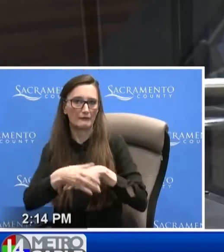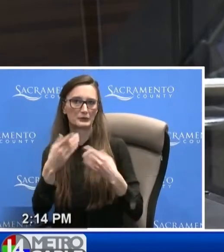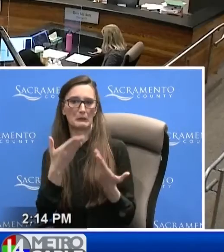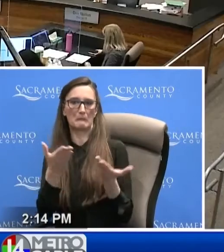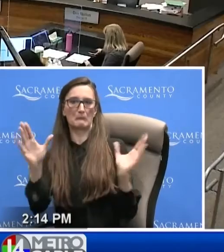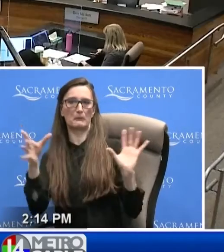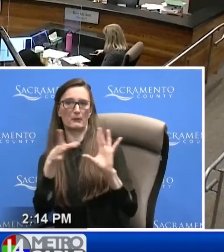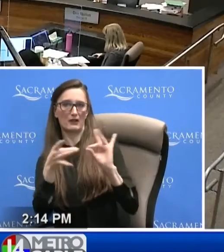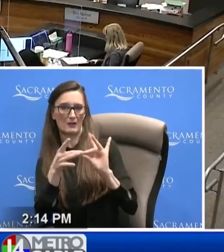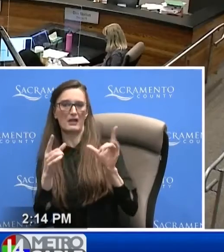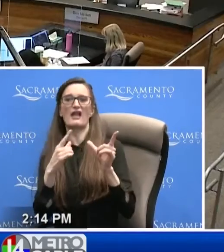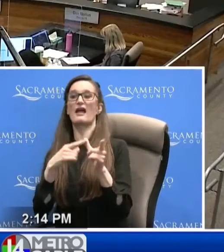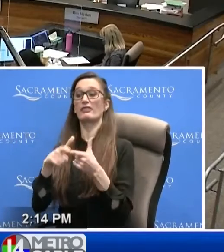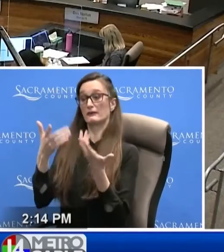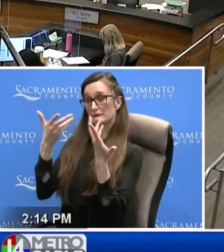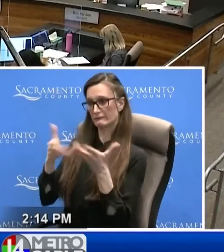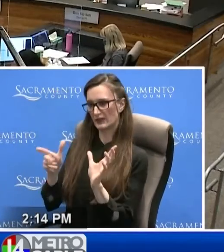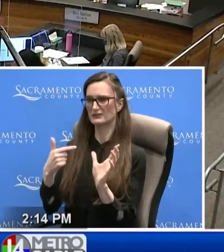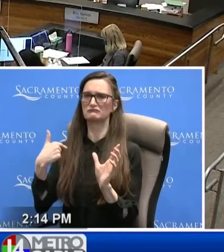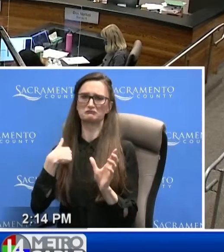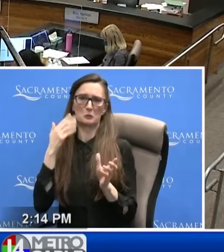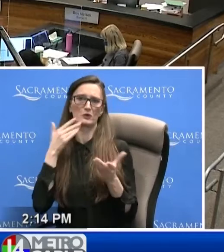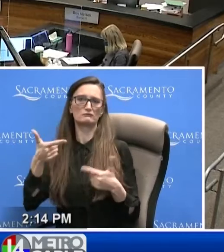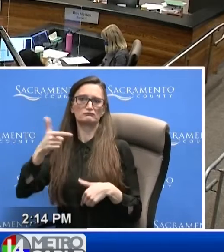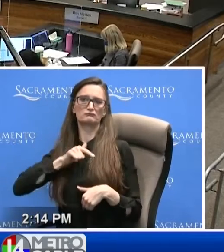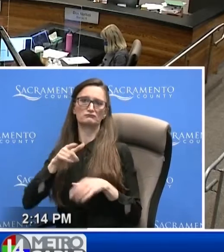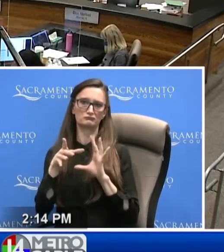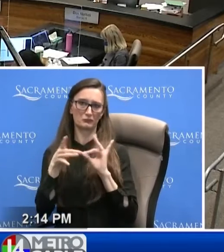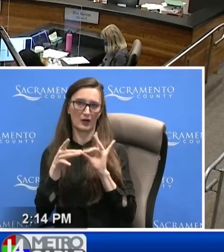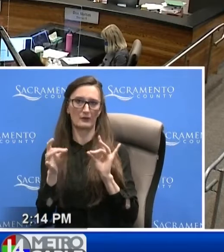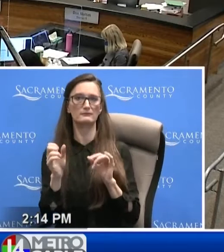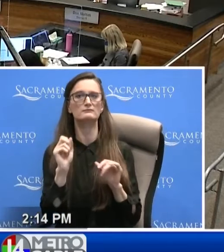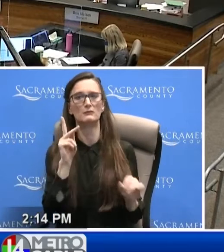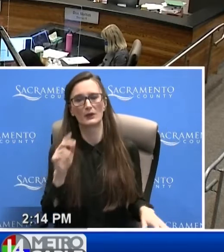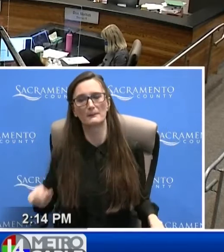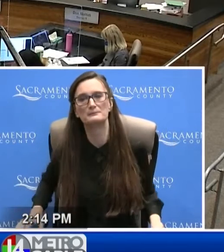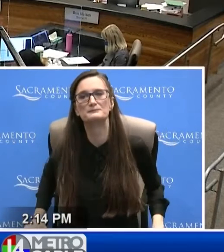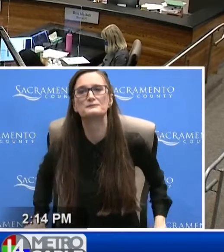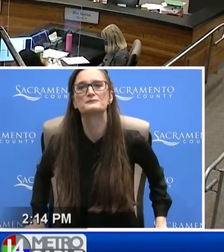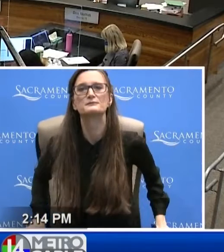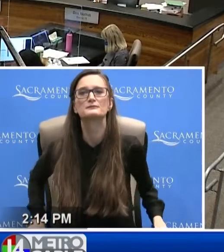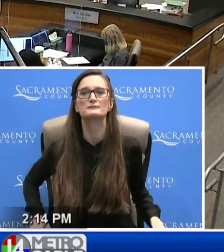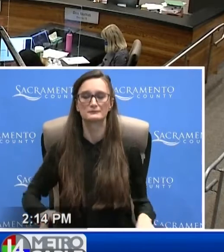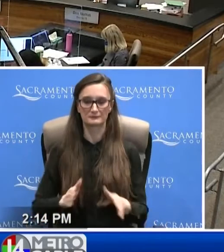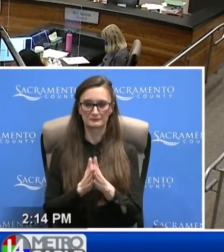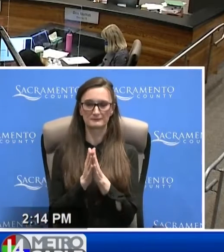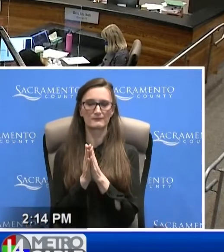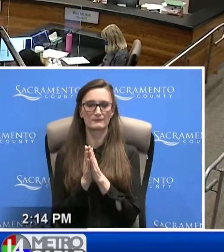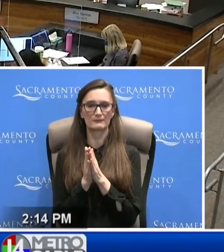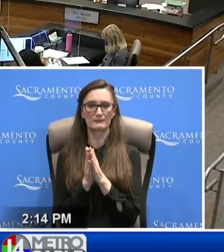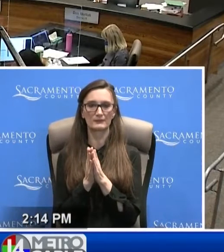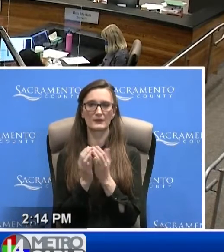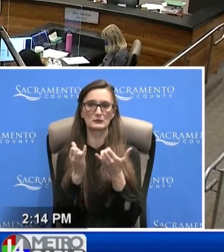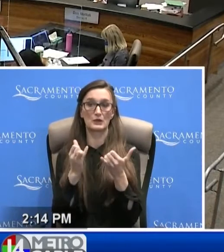OK, but I'll wait. OK. So let's I think let's move to public comment.